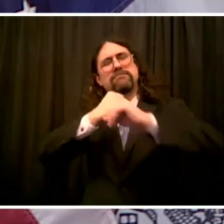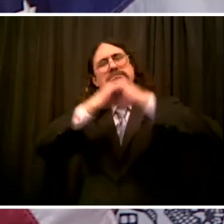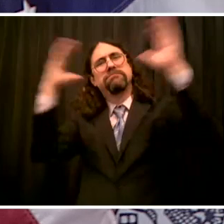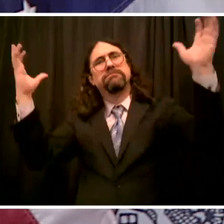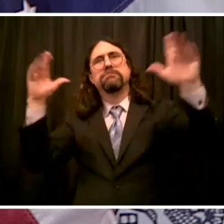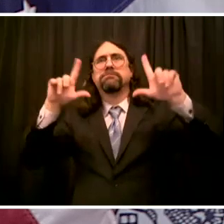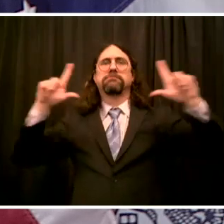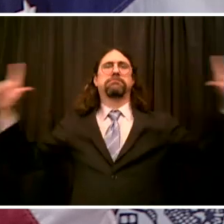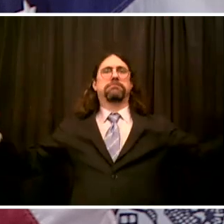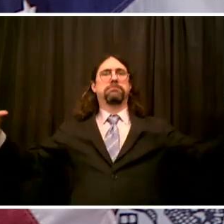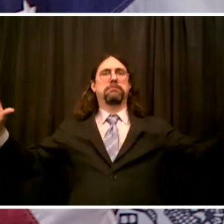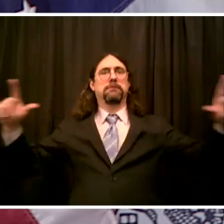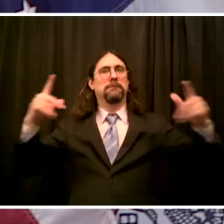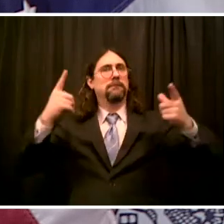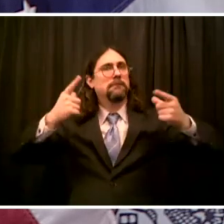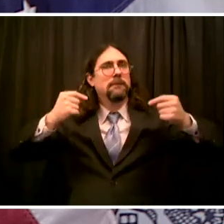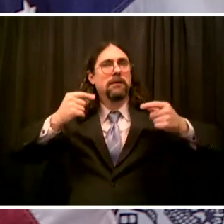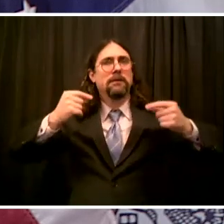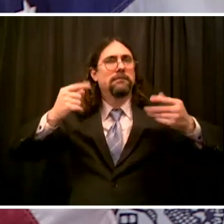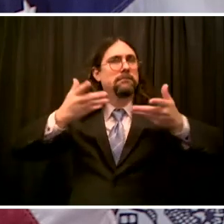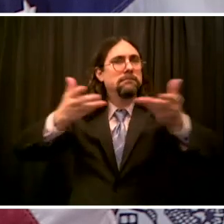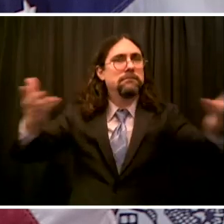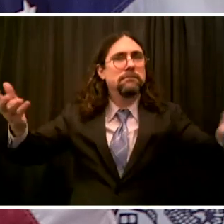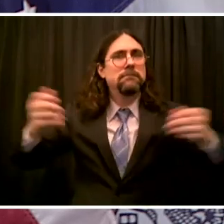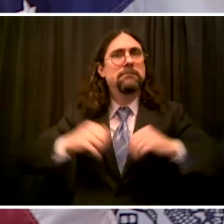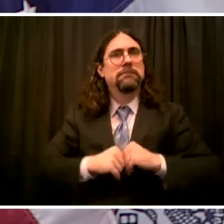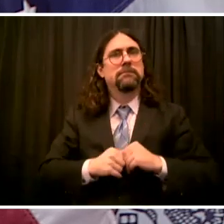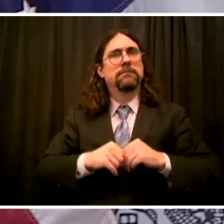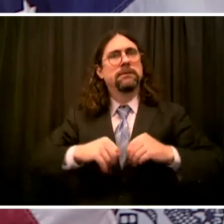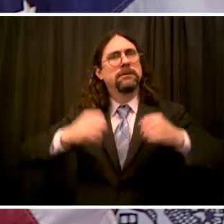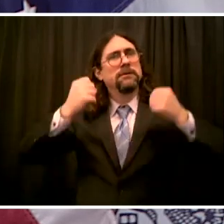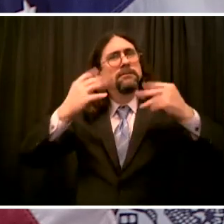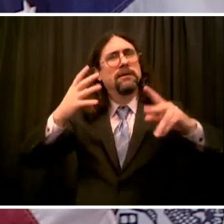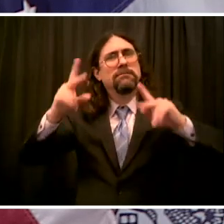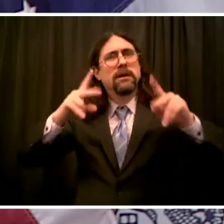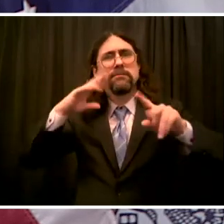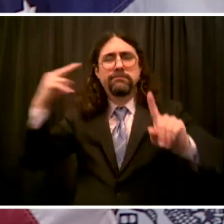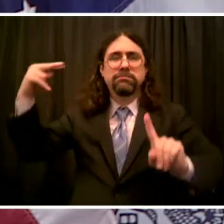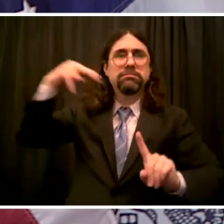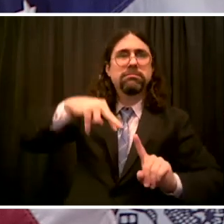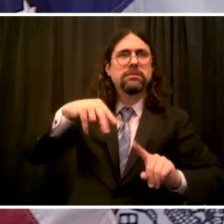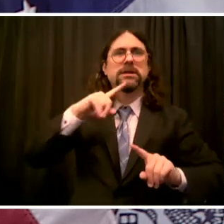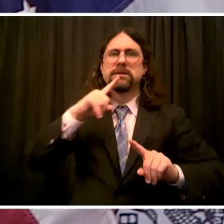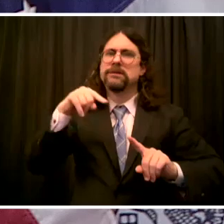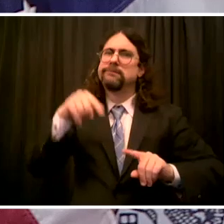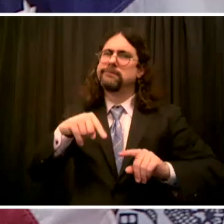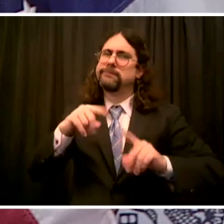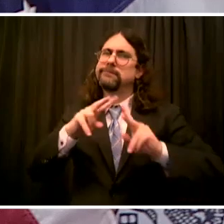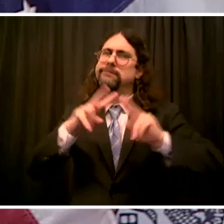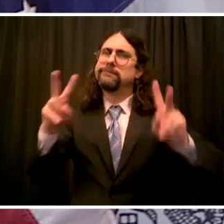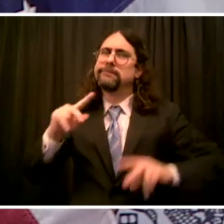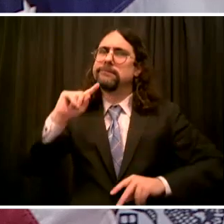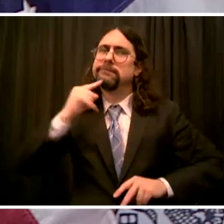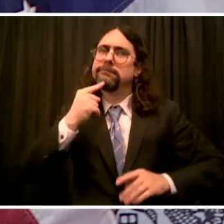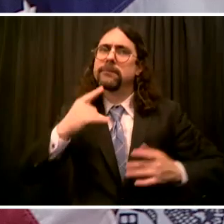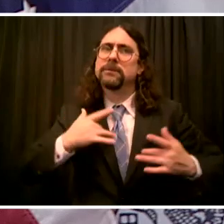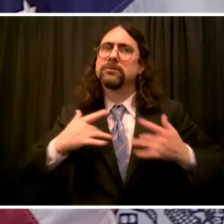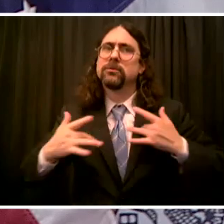OUT THE BIG PICTURE THAT PEOPLE NEEDED TO HEAR. AND I HOPE EVERYONE, AS THEY'RE CONSDEIRNGI ESTHE ISSUES, AND THEY'RE VERY REAL